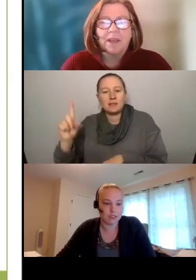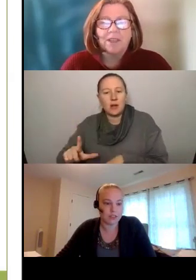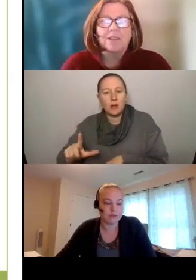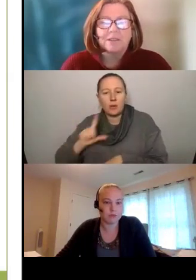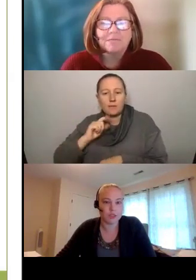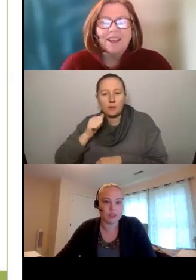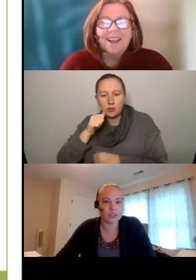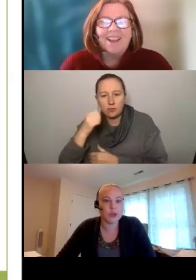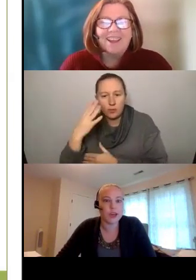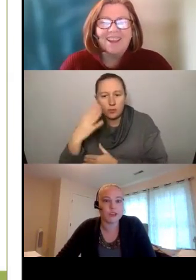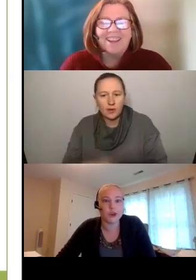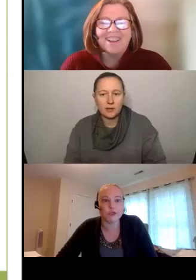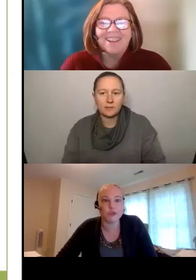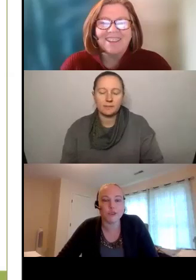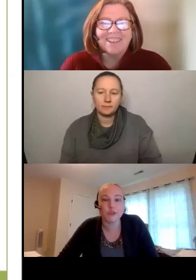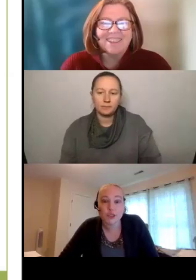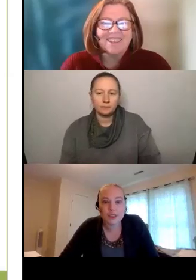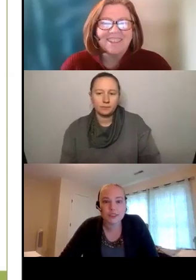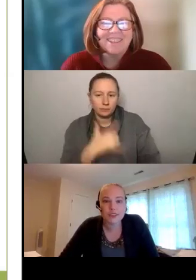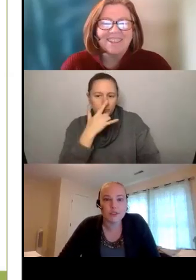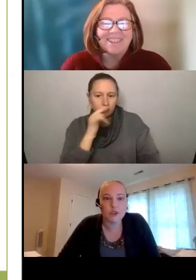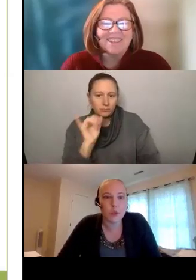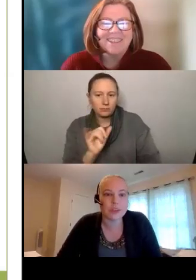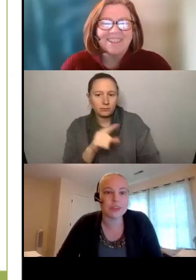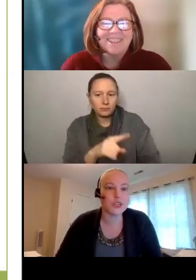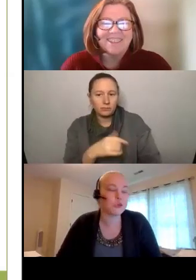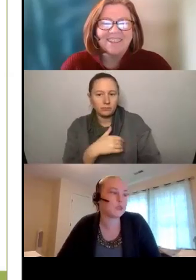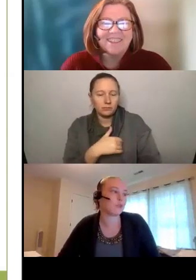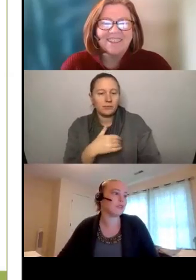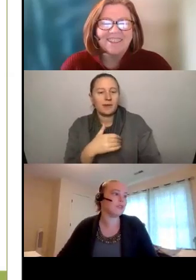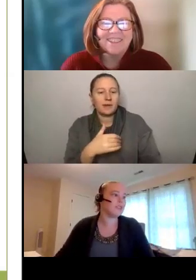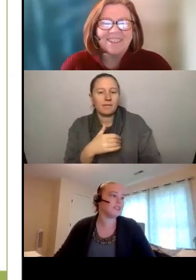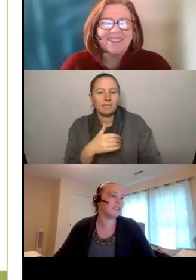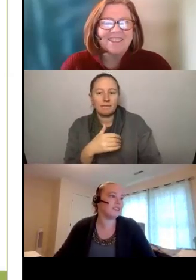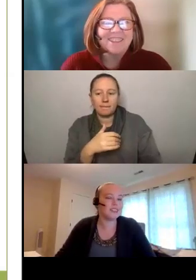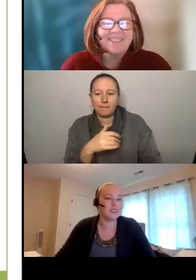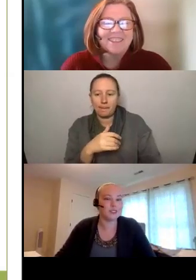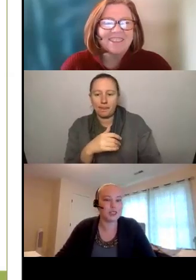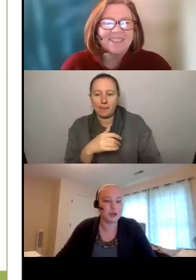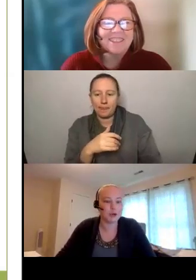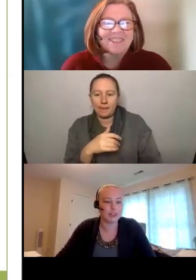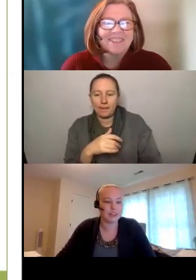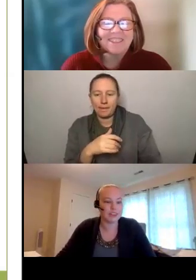Jade Blevins: It looks like you got yourself forwarded, Joe, so I'll let you keep going.